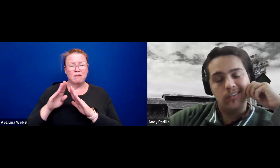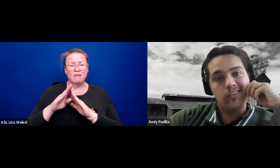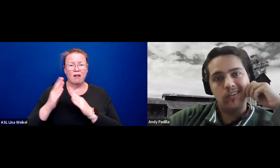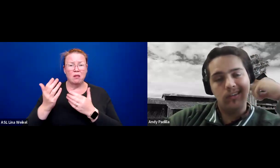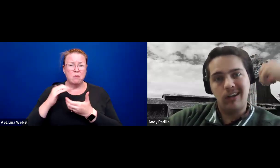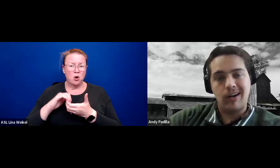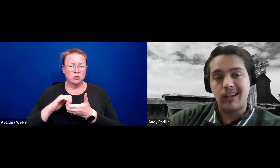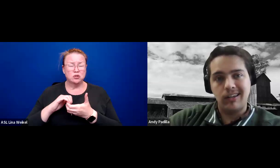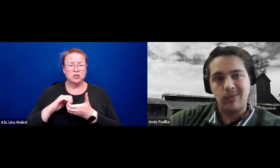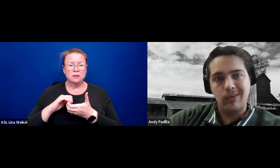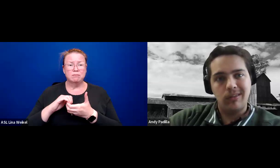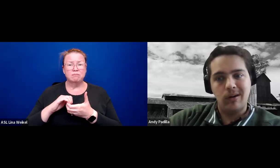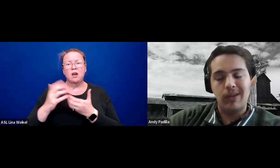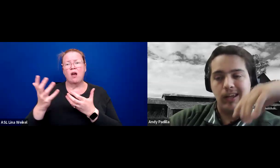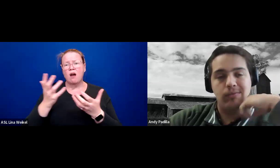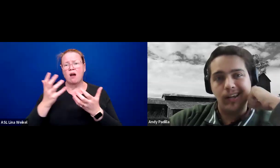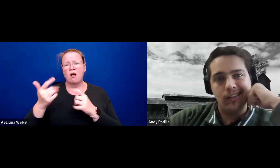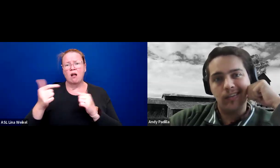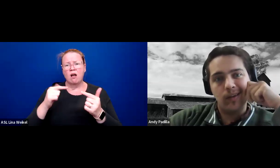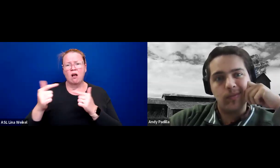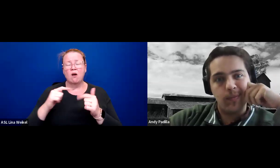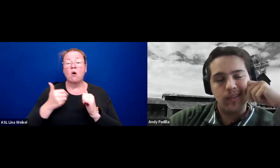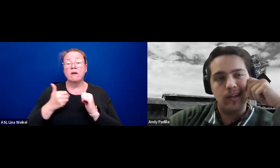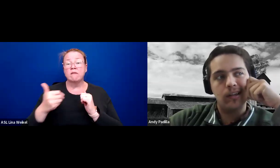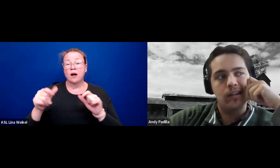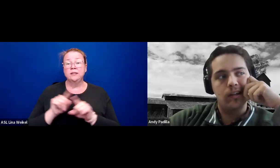Andy Padilla: just interacting with. They're getting invited to the same type of thing.